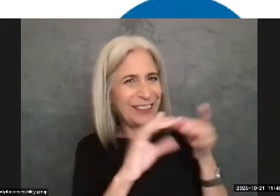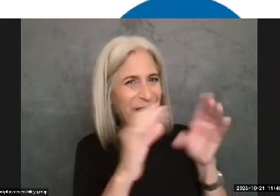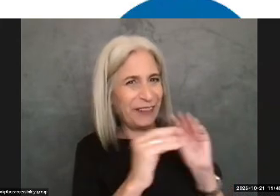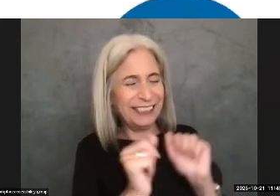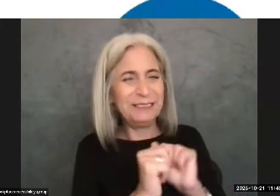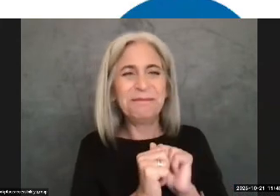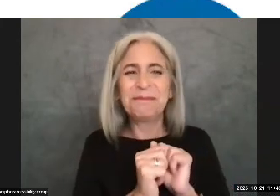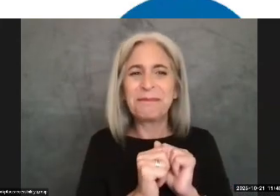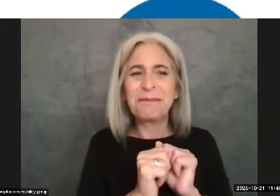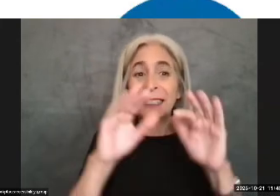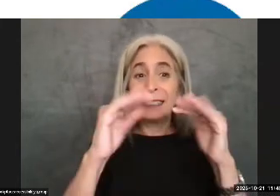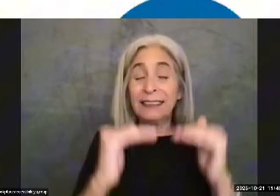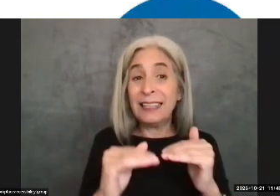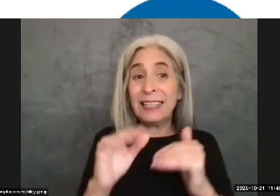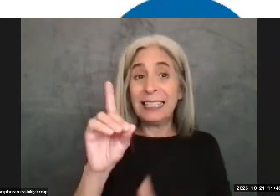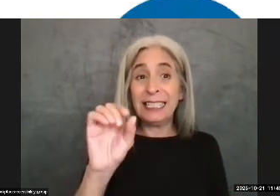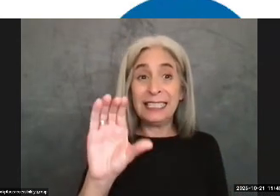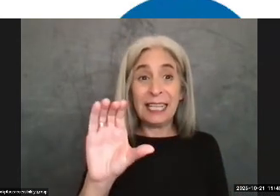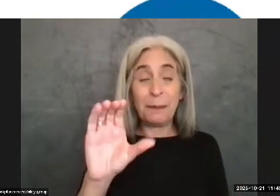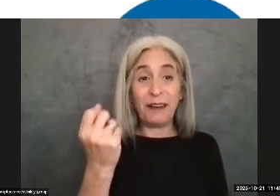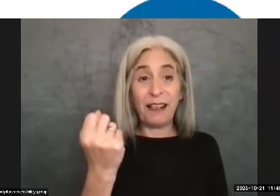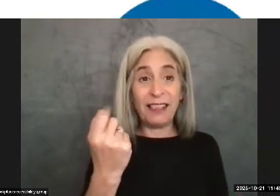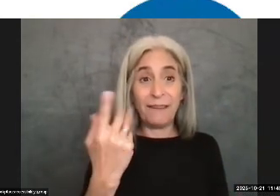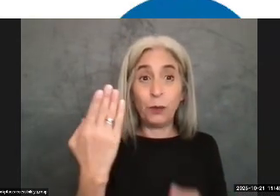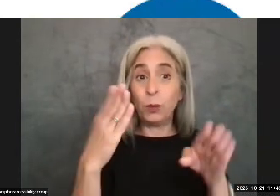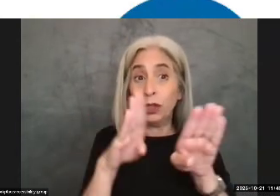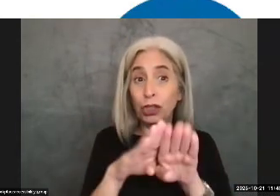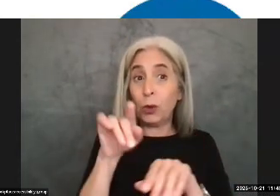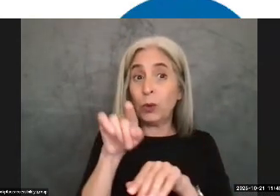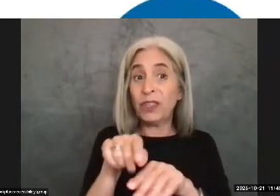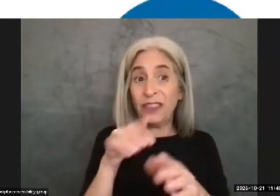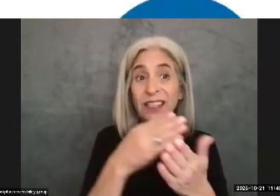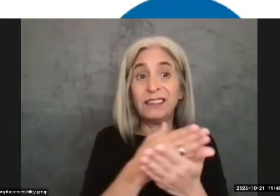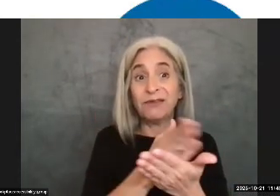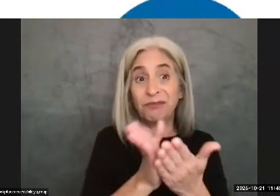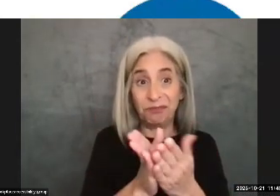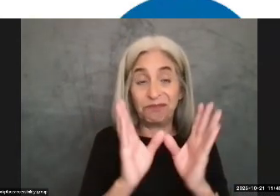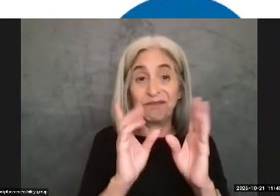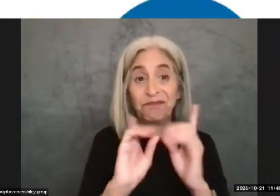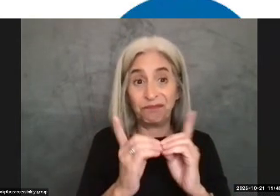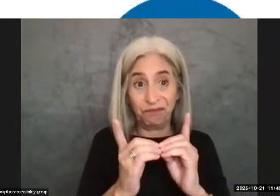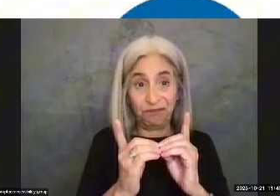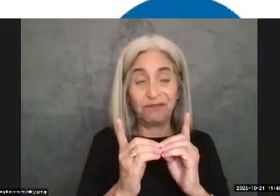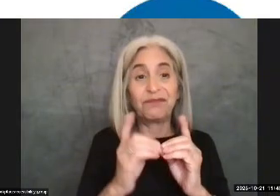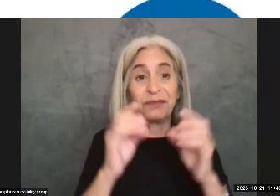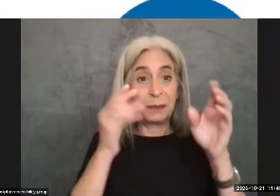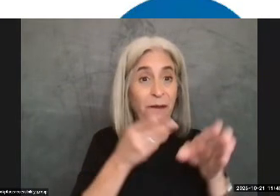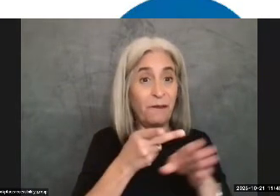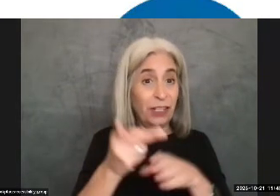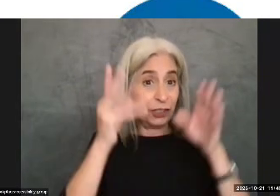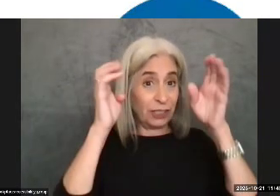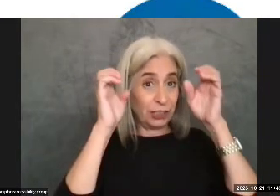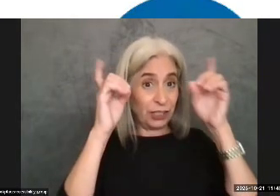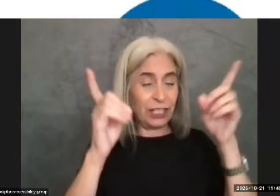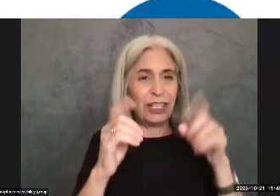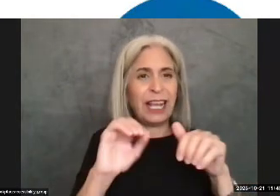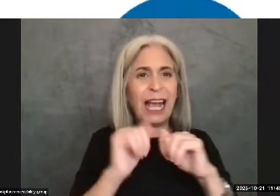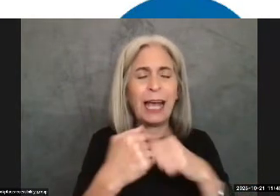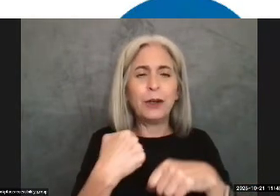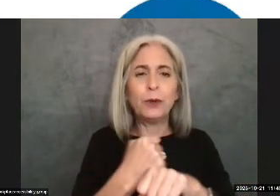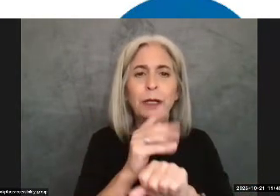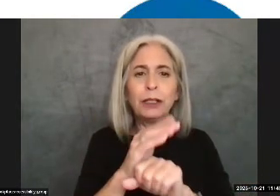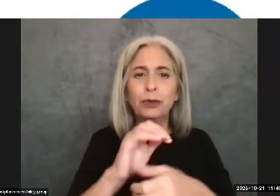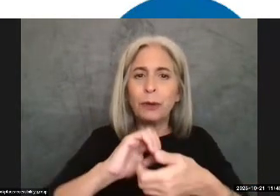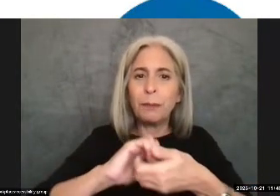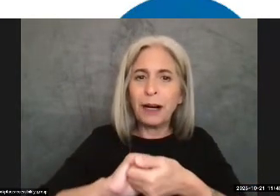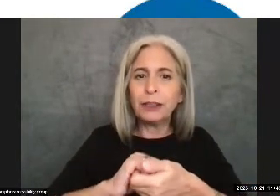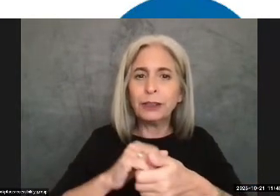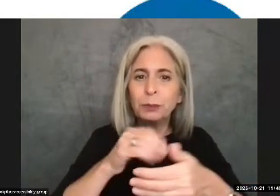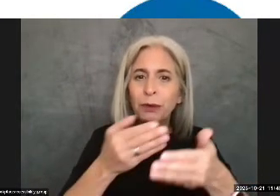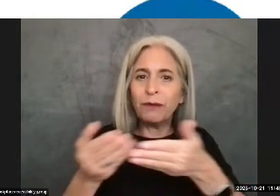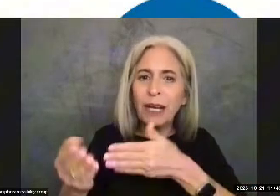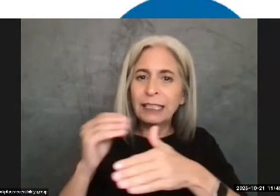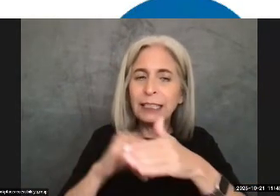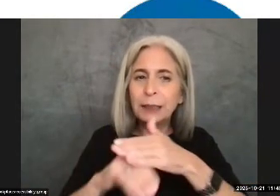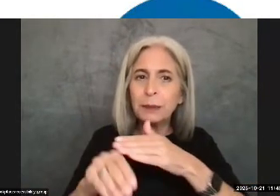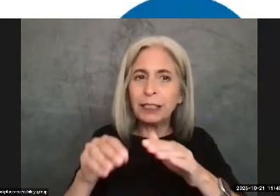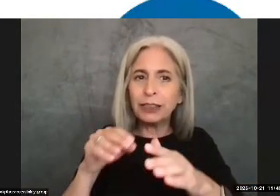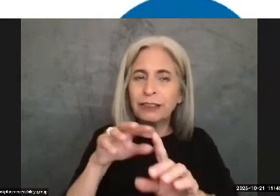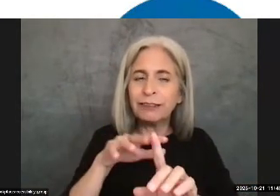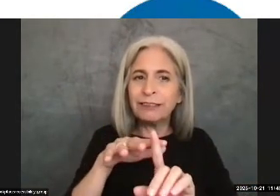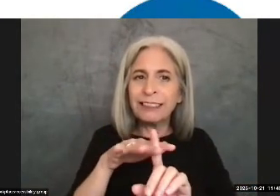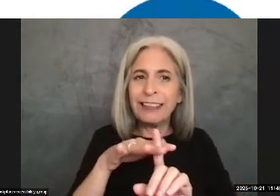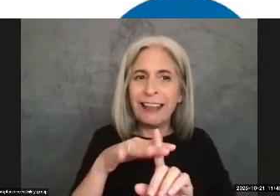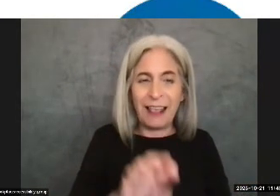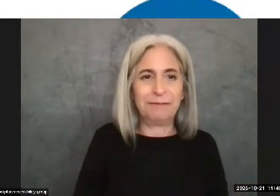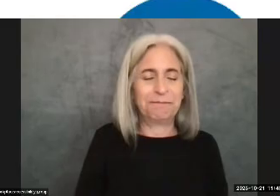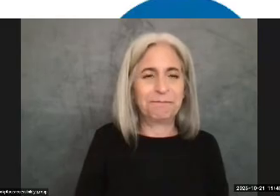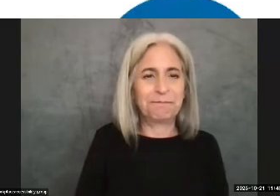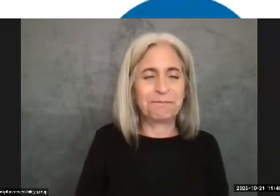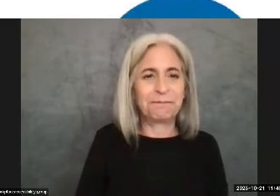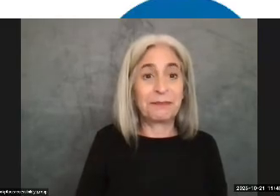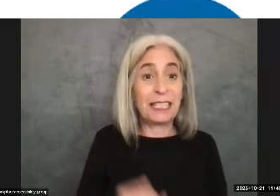Rachel Paul, IAAP: Twister there. And then on December 11th, we'll close out our digital professional education series with how to make sure your partners provide accessible content and components.